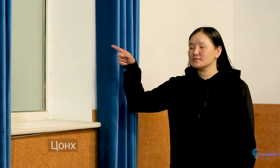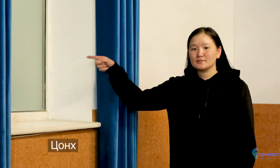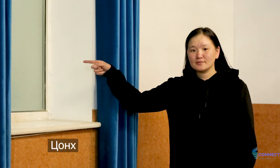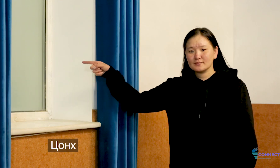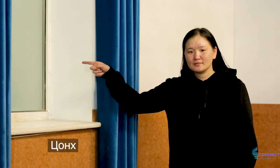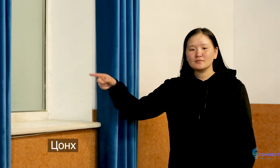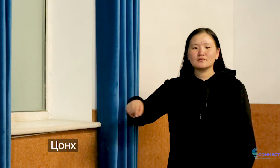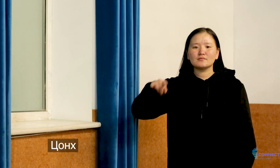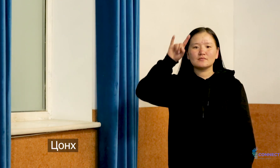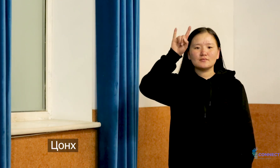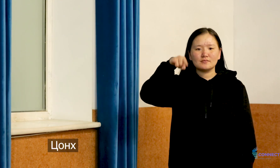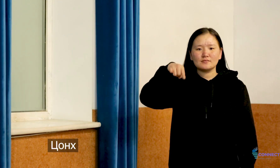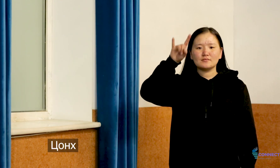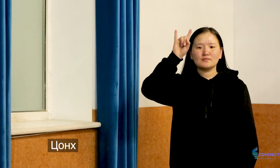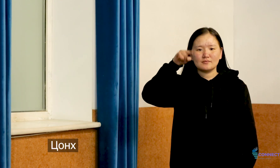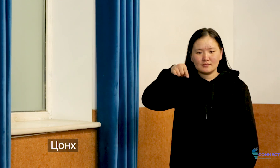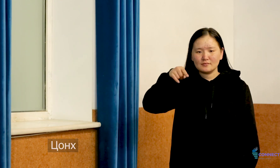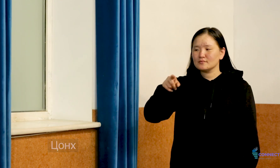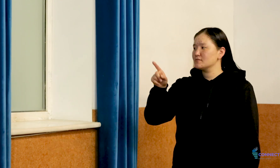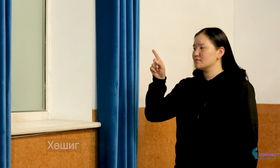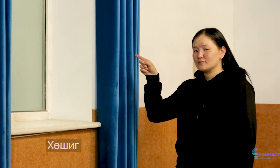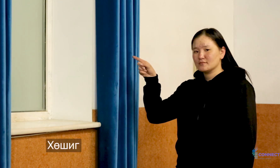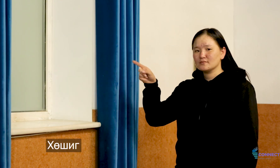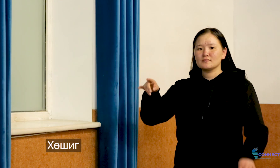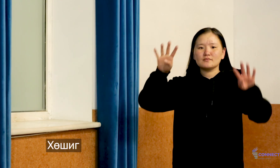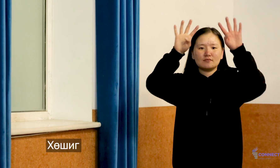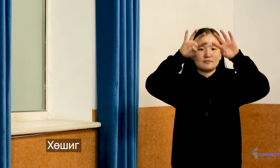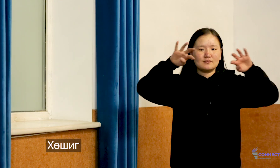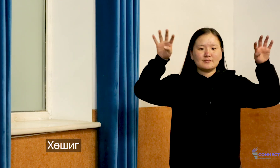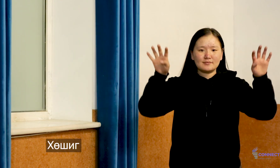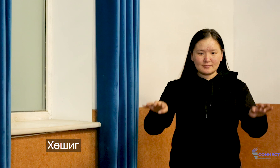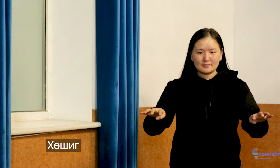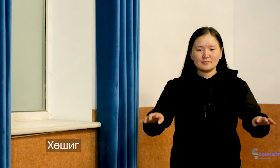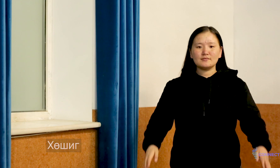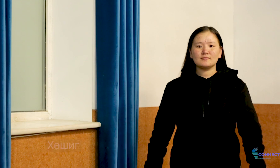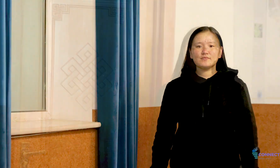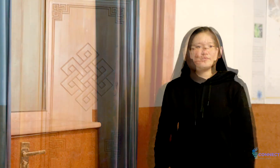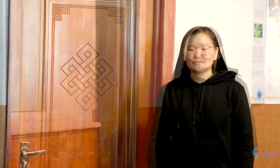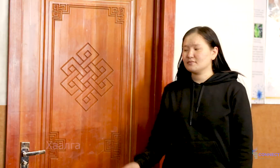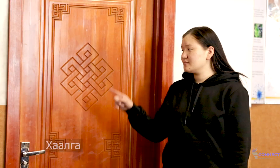window curtain